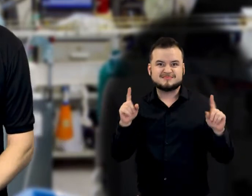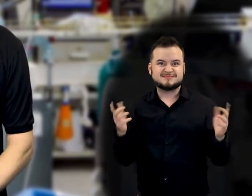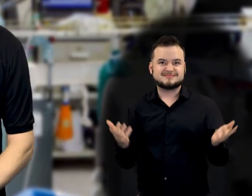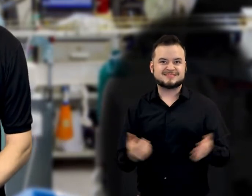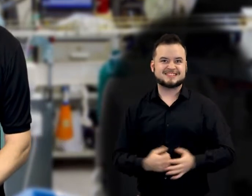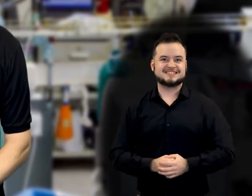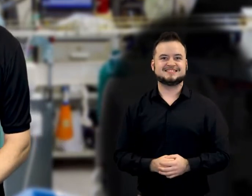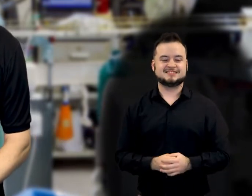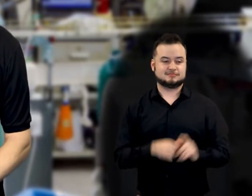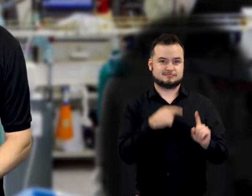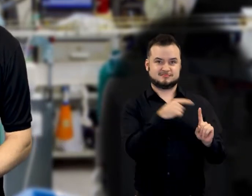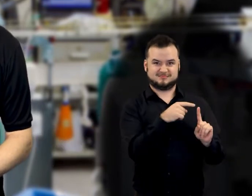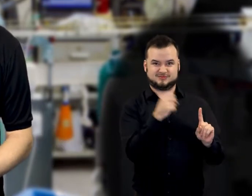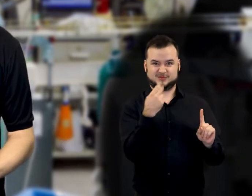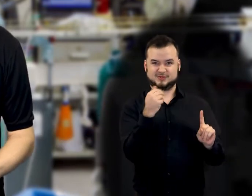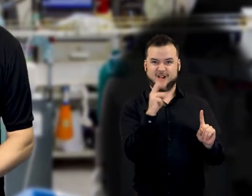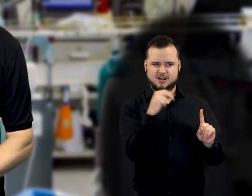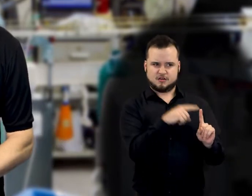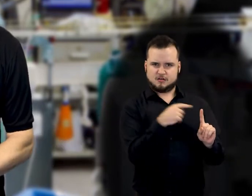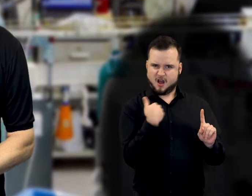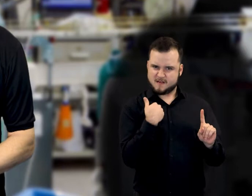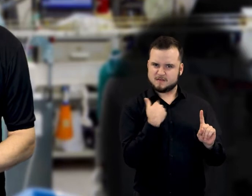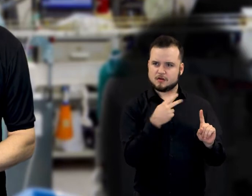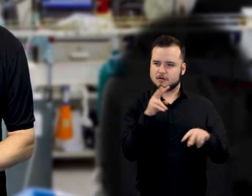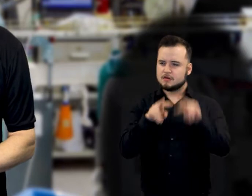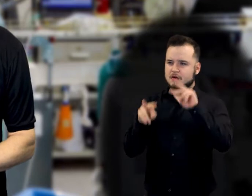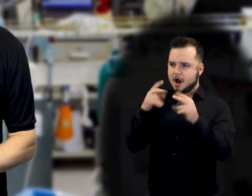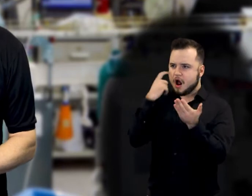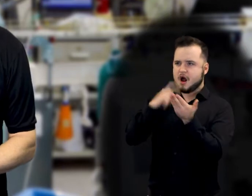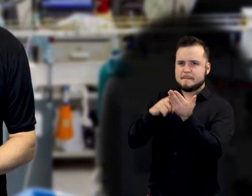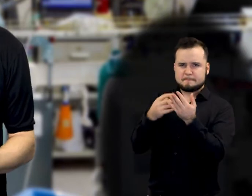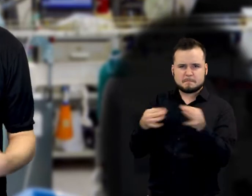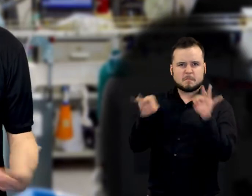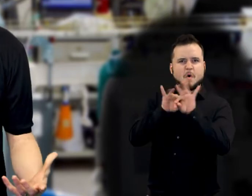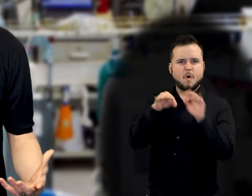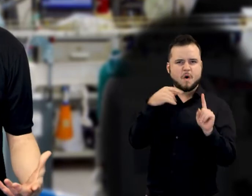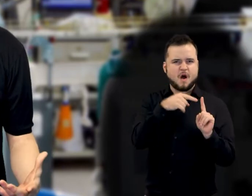Shawn shared some really important observations that we included in the session recap